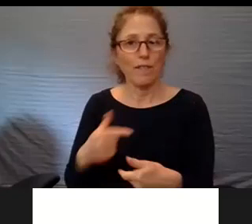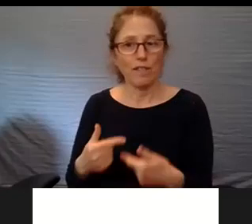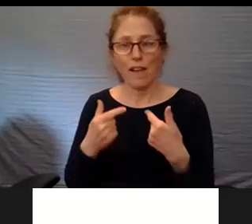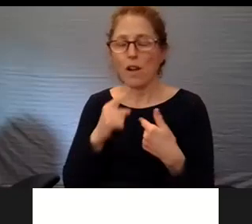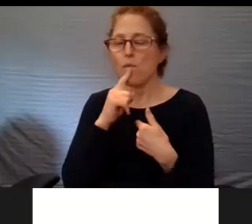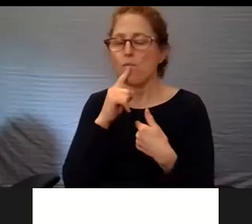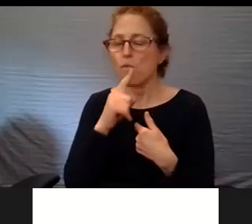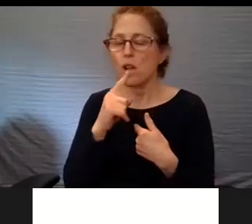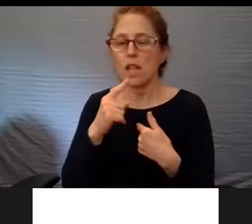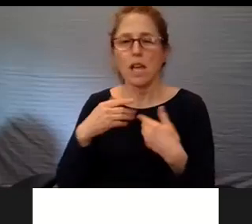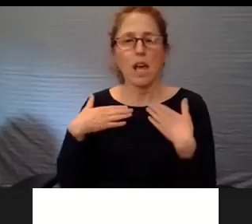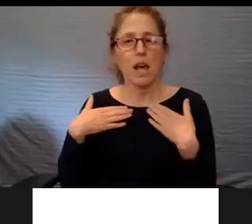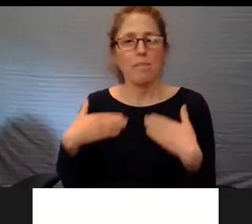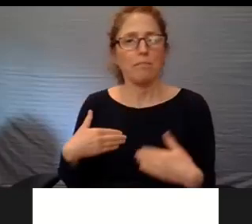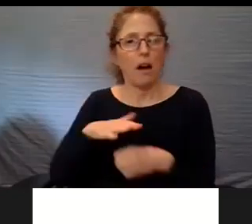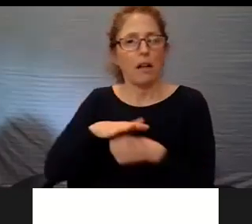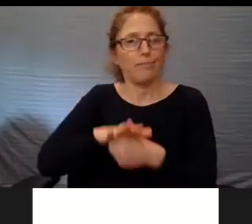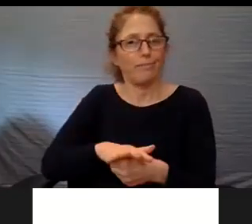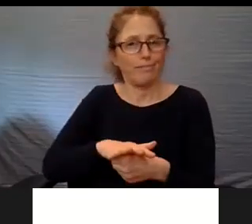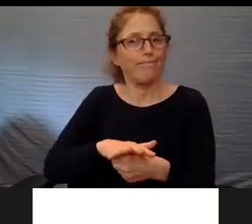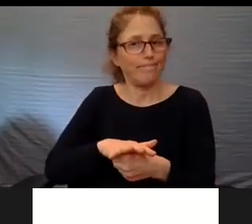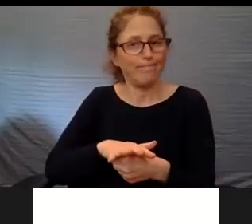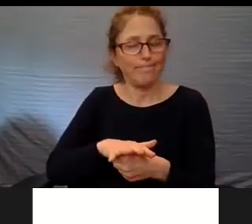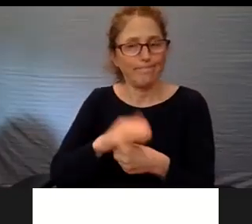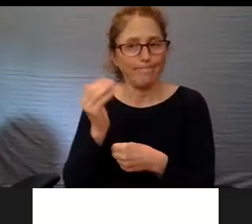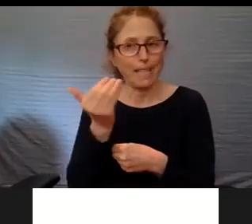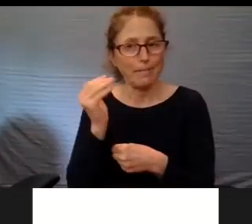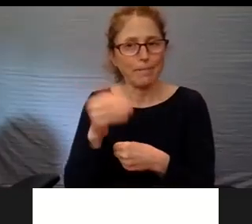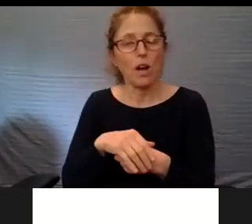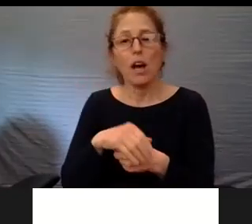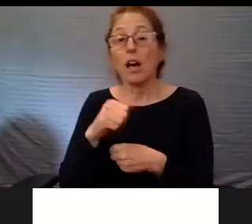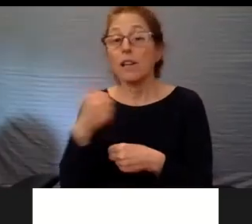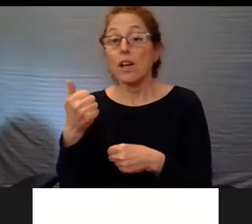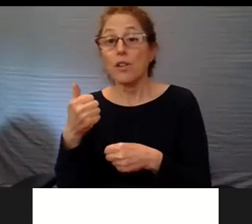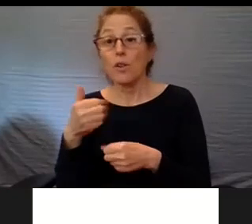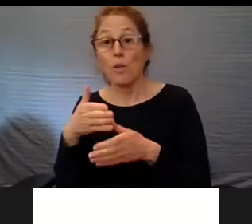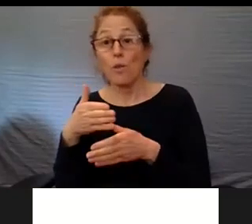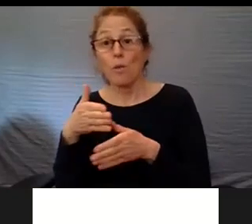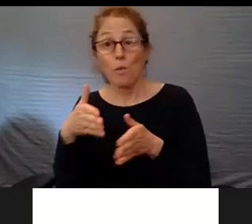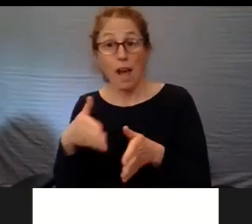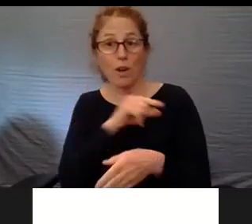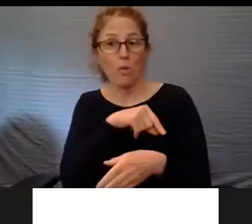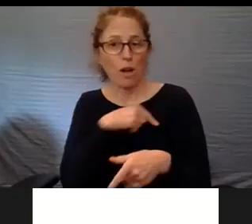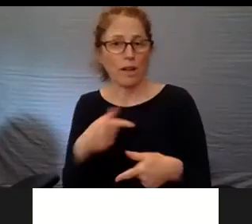Another way that quality of life judgments can sneak their way into triage